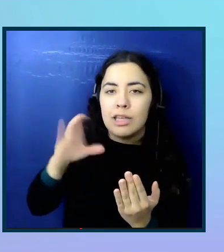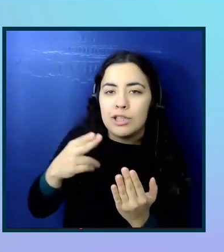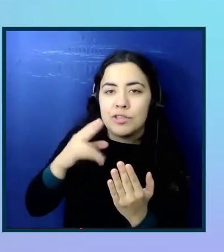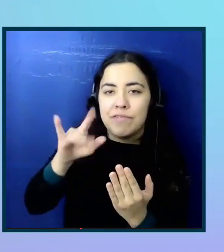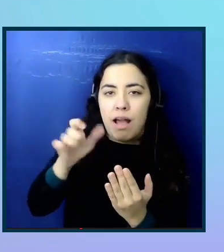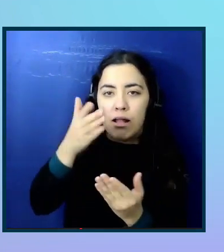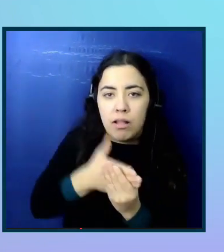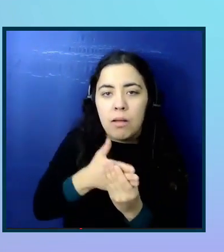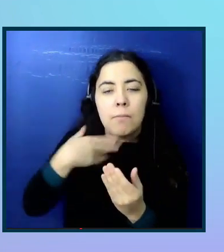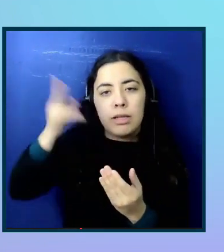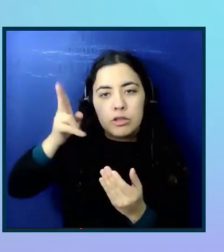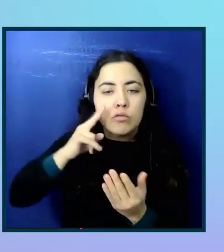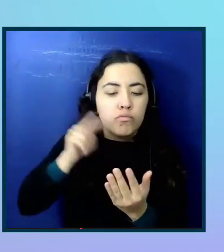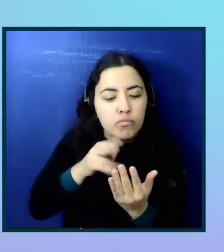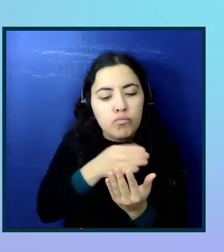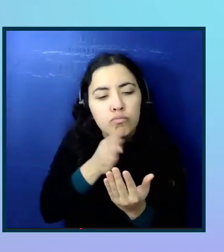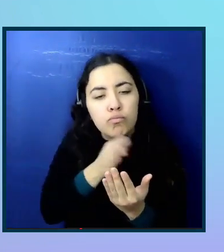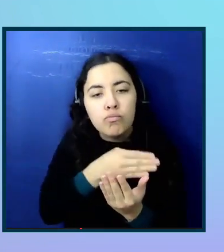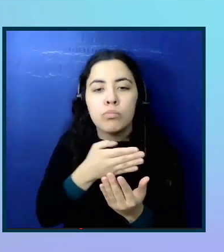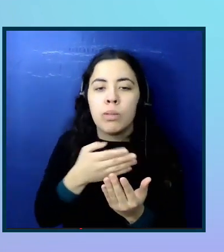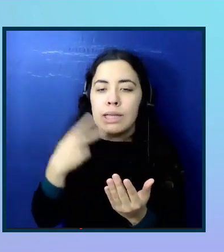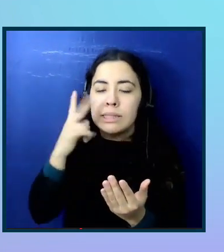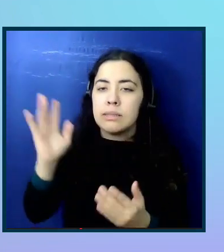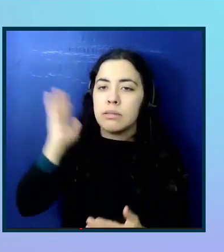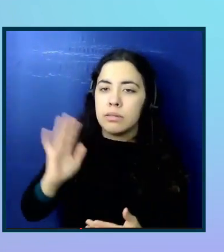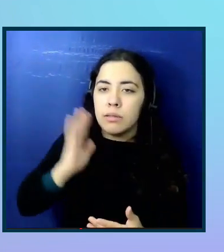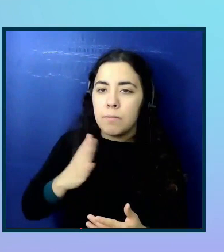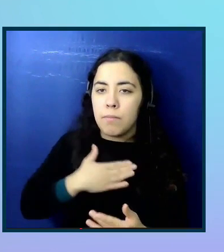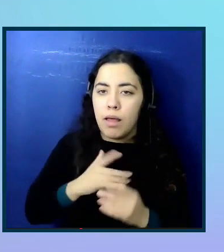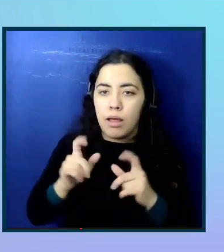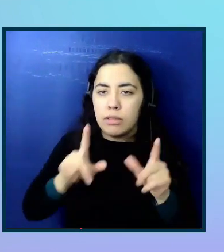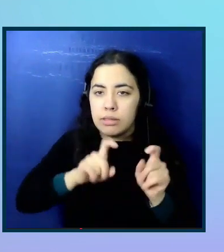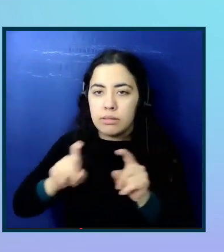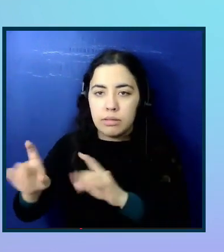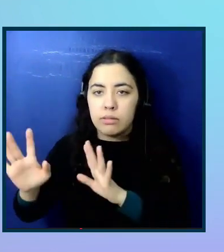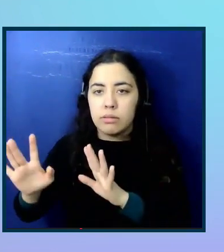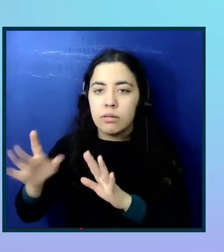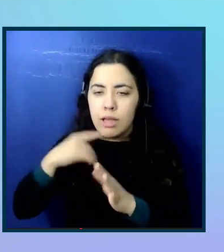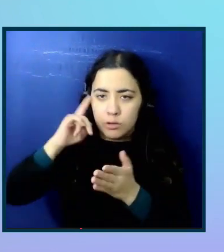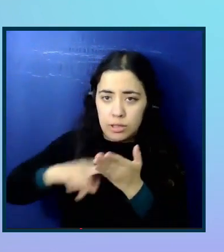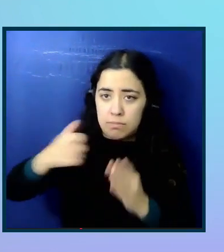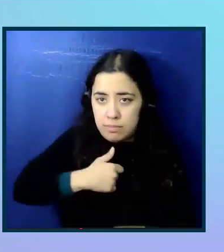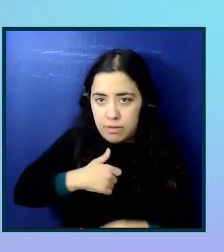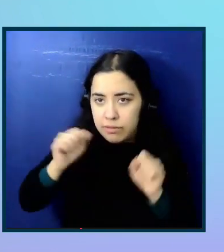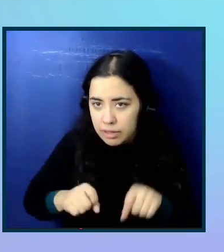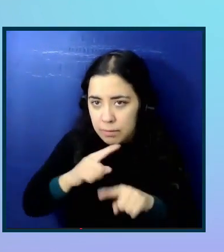so you can actually look at a previous version, so I can check that. But yeah, then more for on the project level,